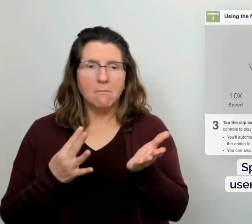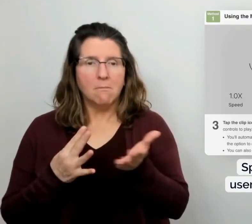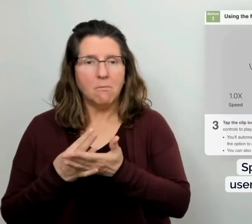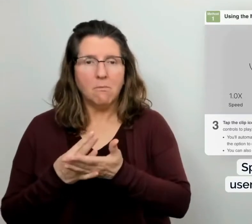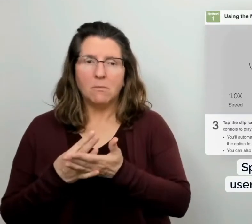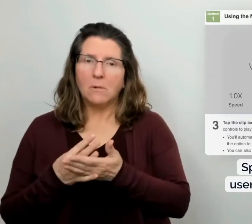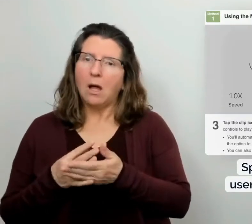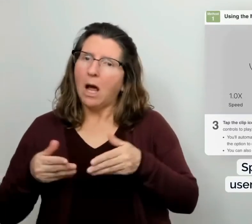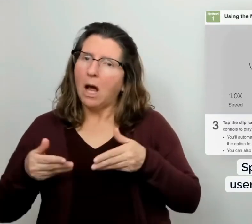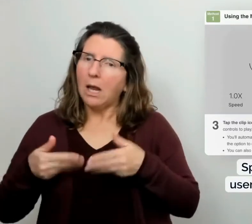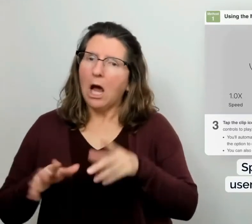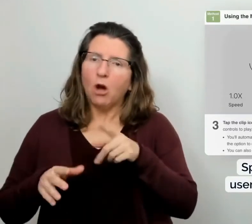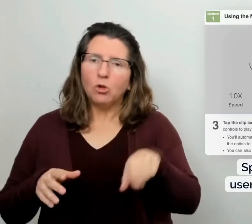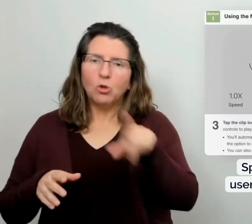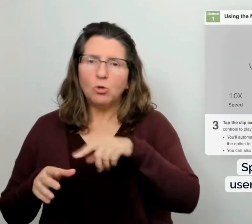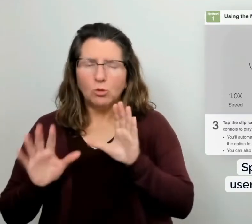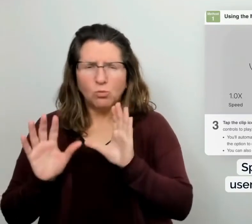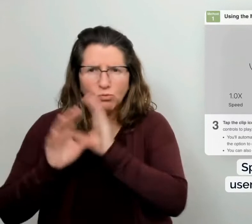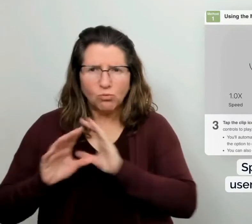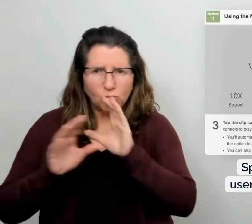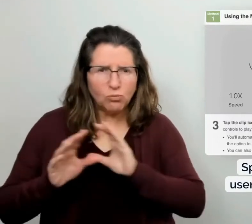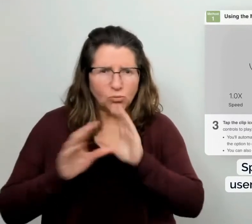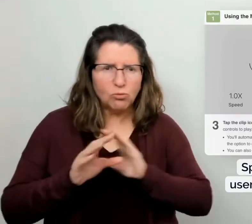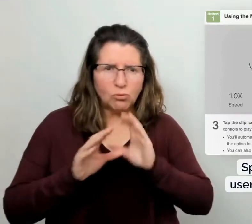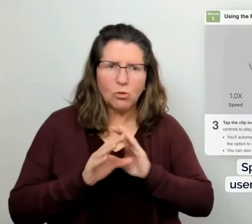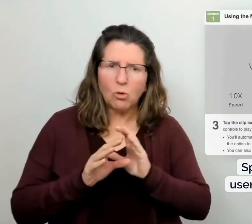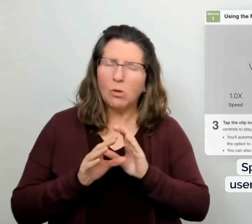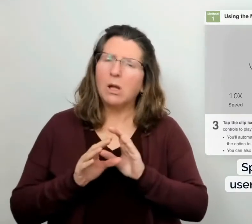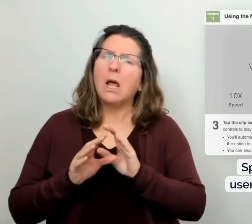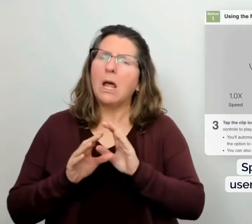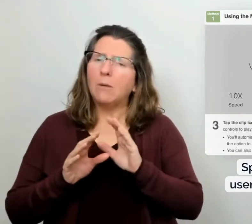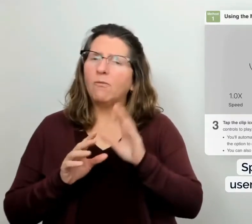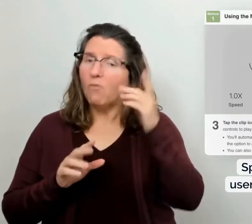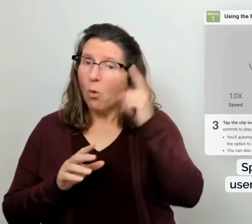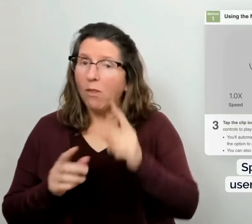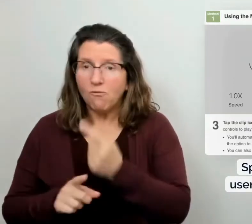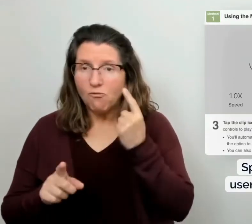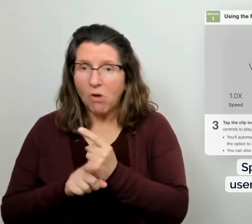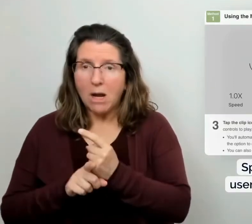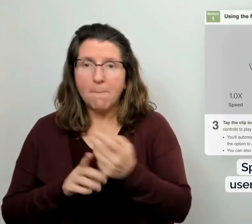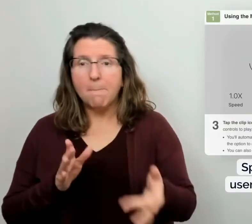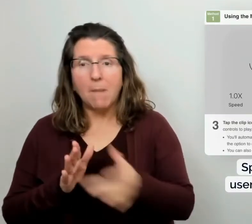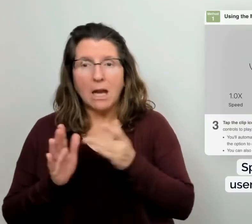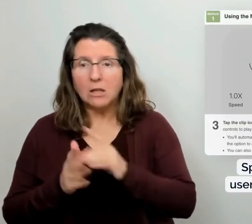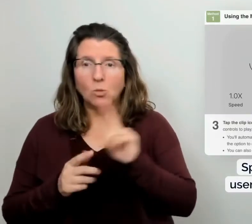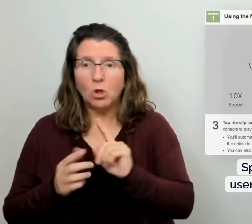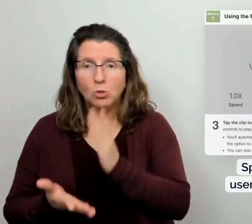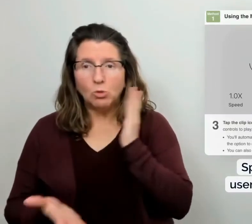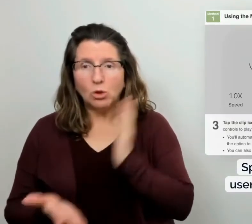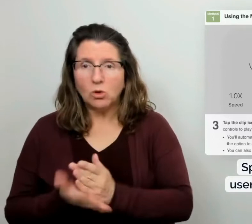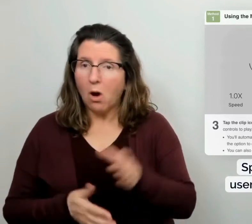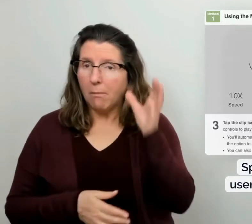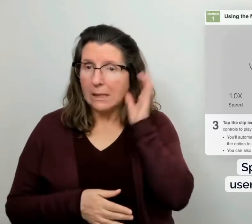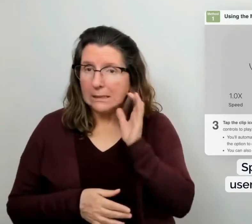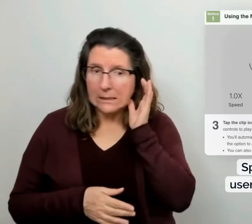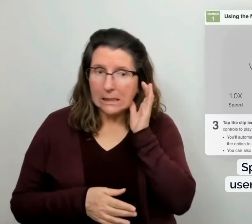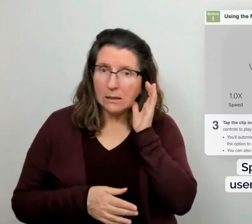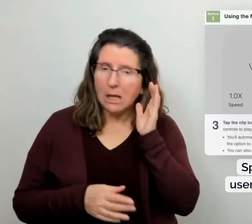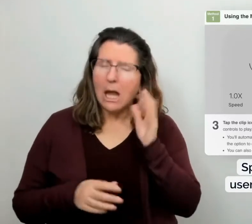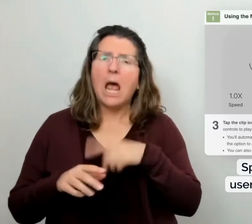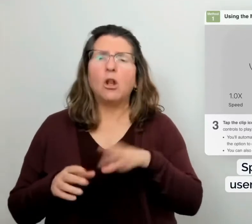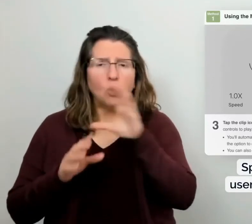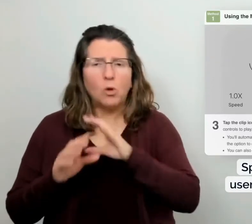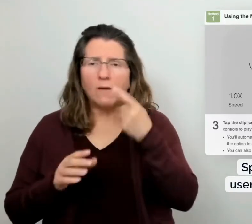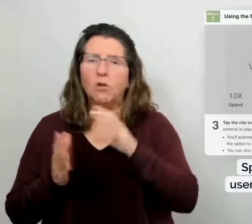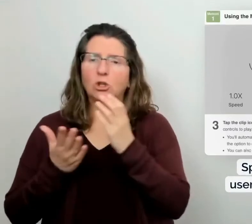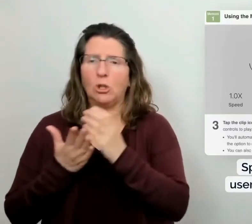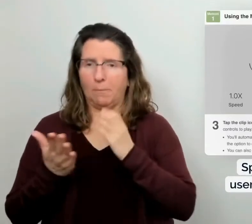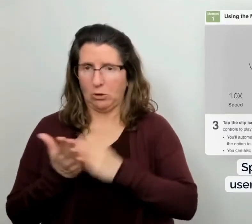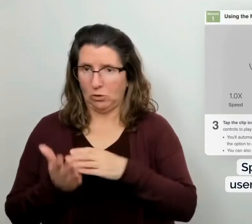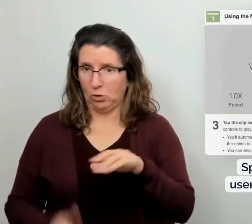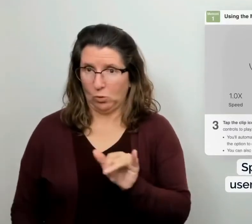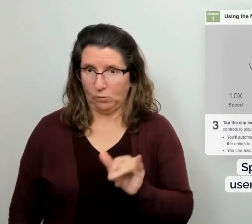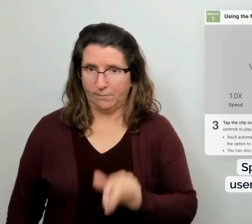It allows users to search as well as to bookmark pages and chapters.